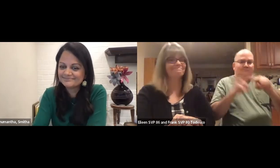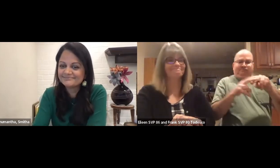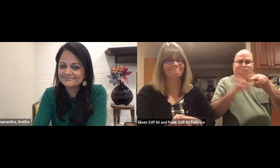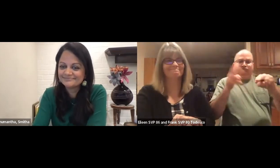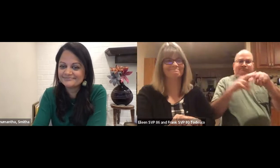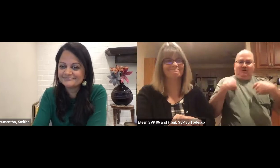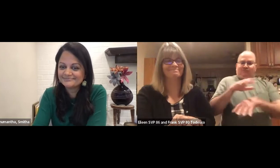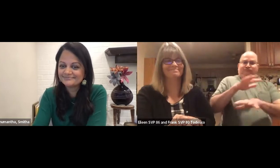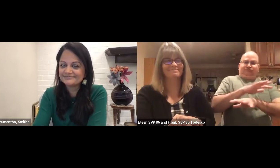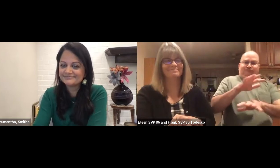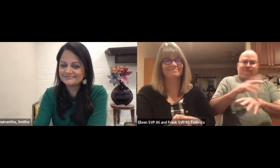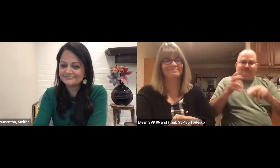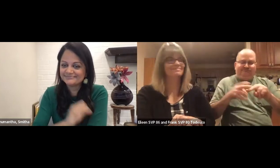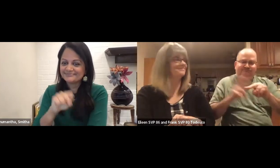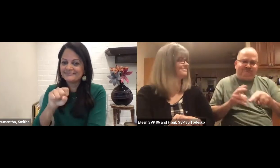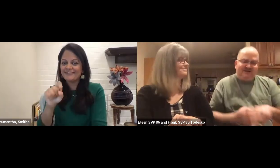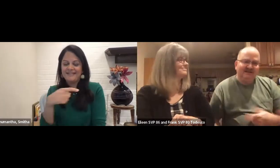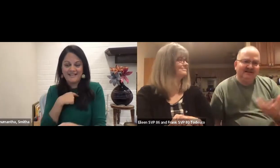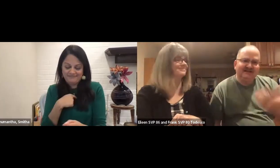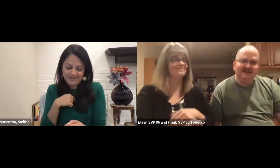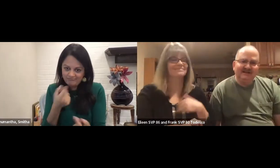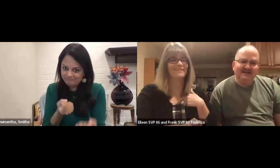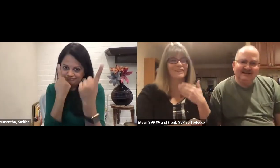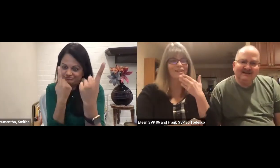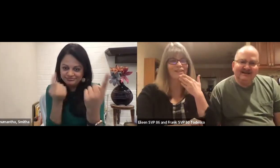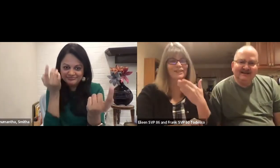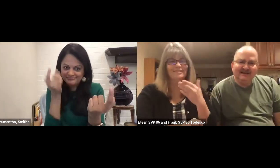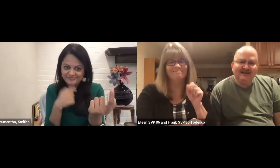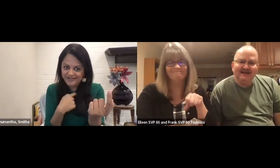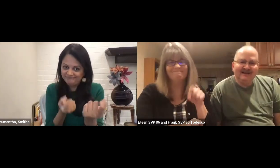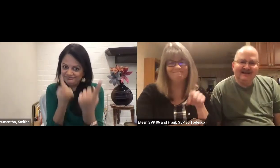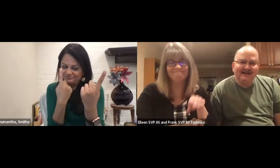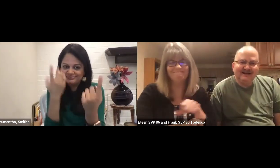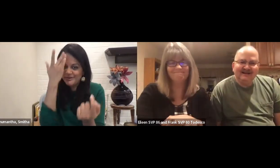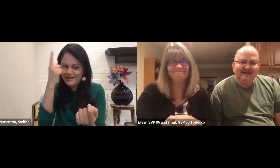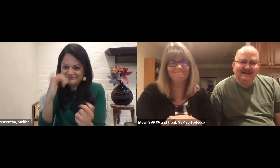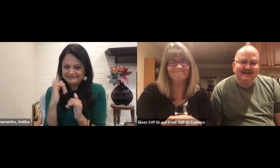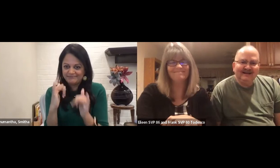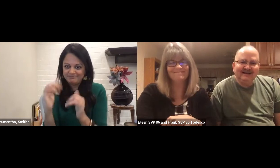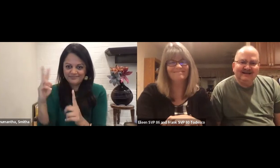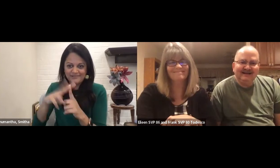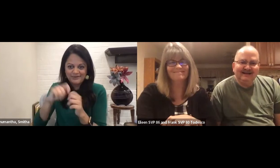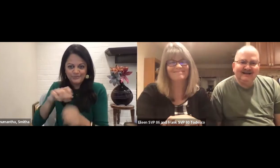but at the same time, it just seemed like there was a lot more confusion with her. Oh, I completely understand.